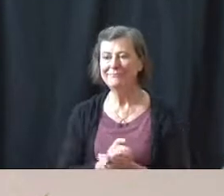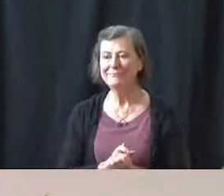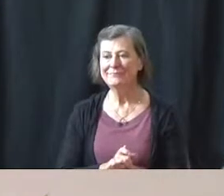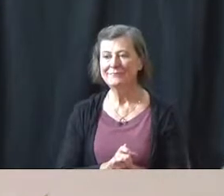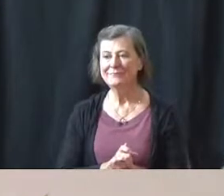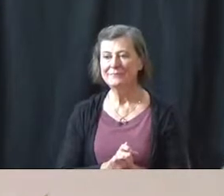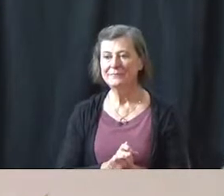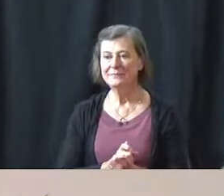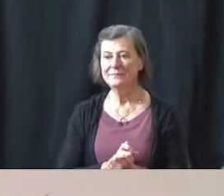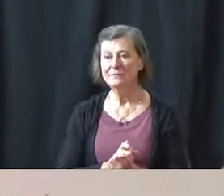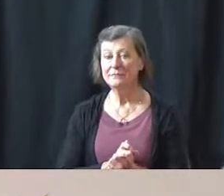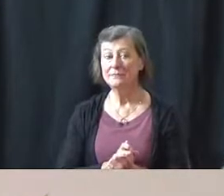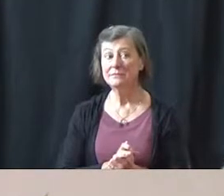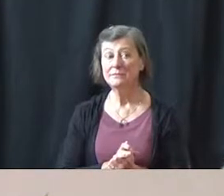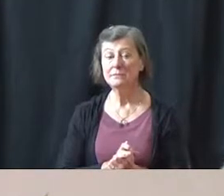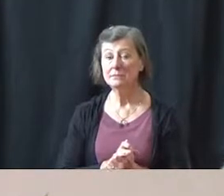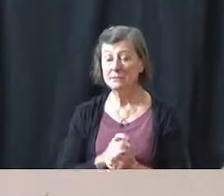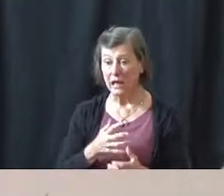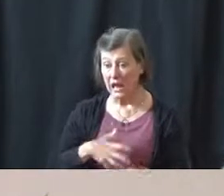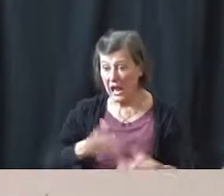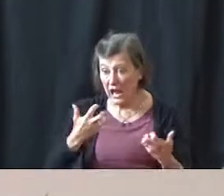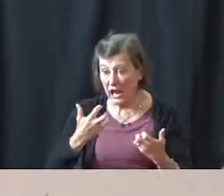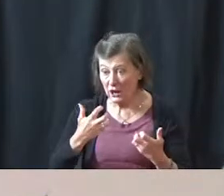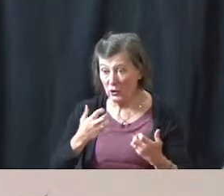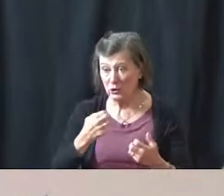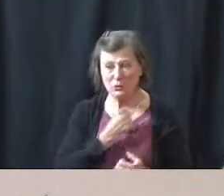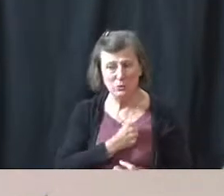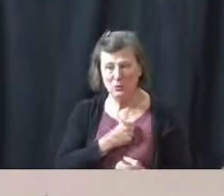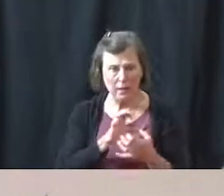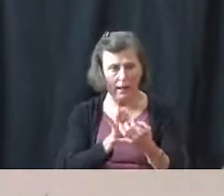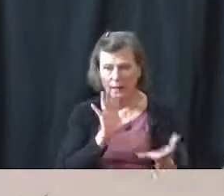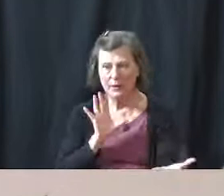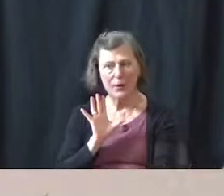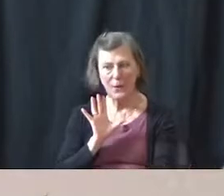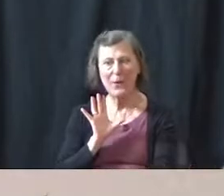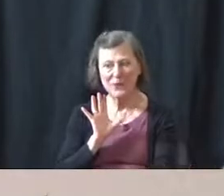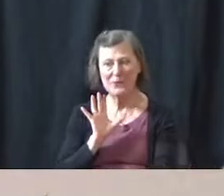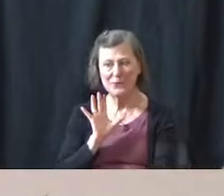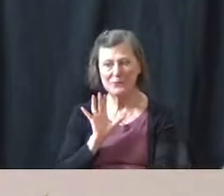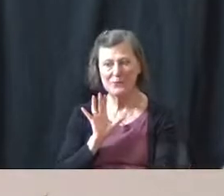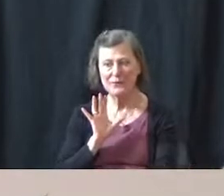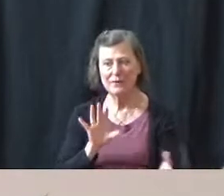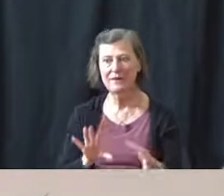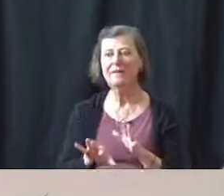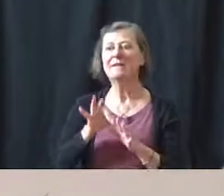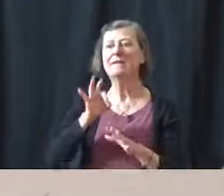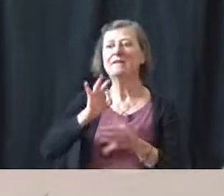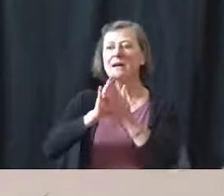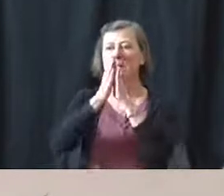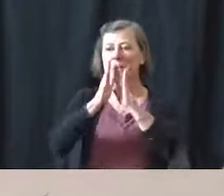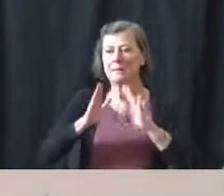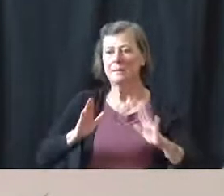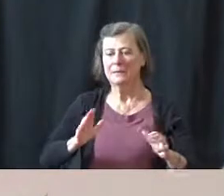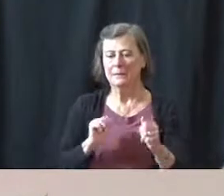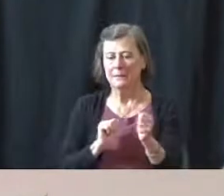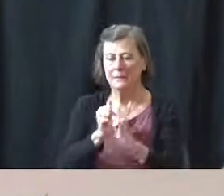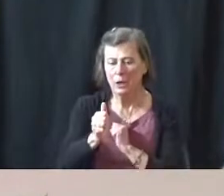We can let go of our anger and regret. We can find peace beyond our anxious worries.